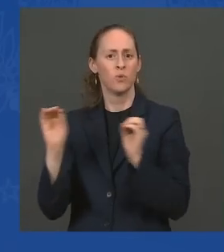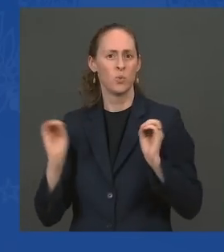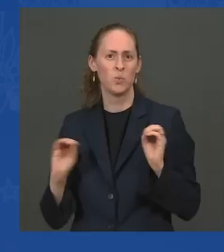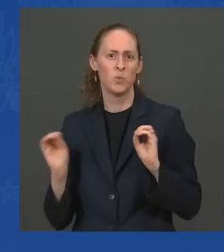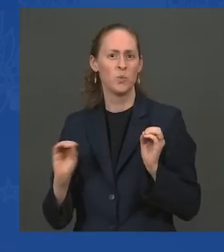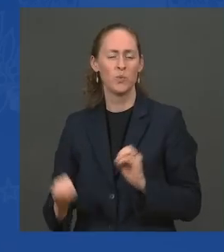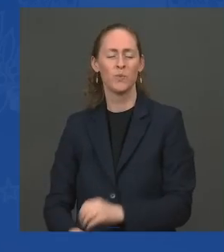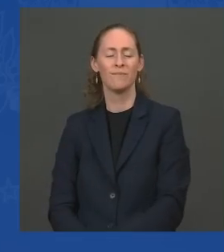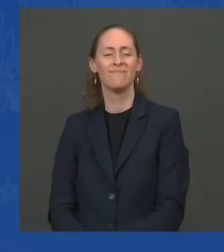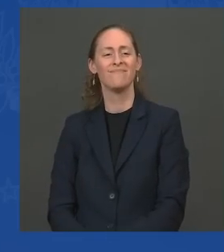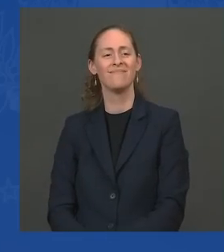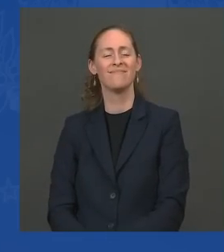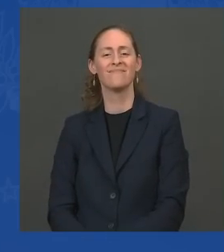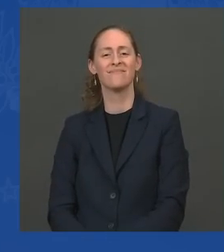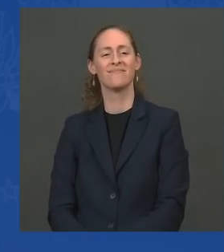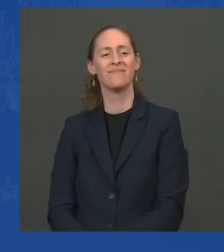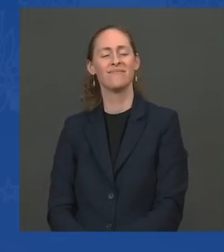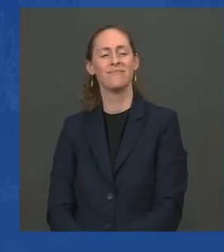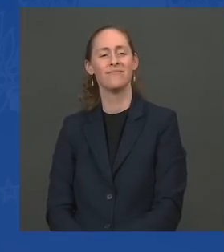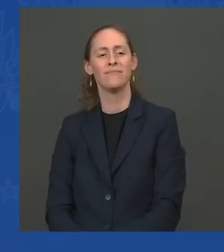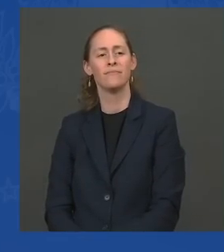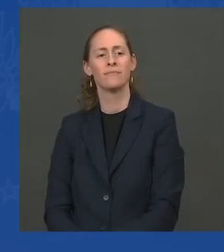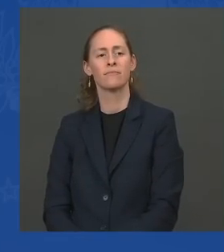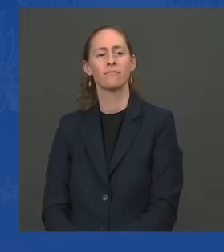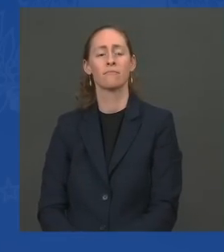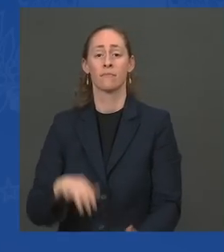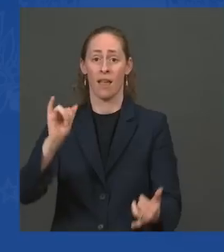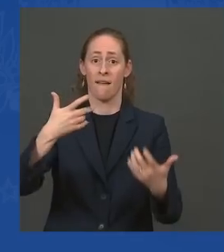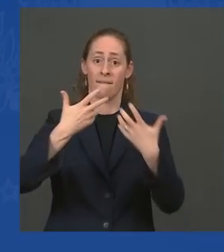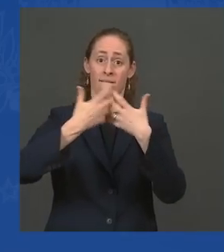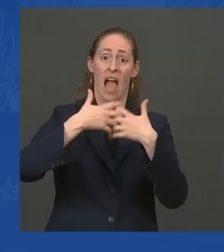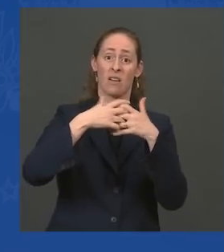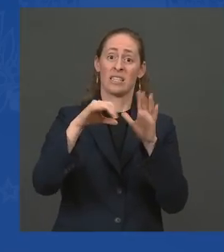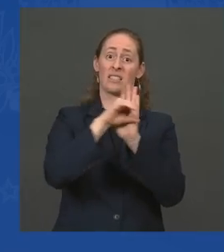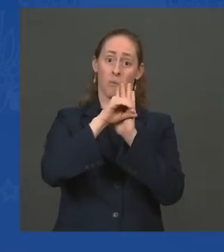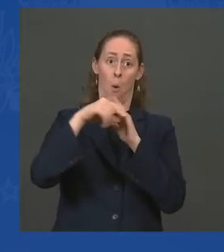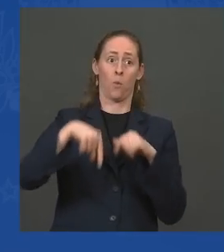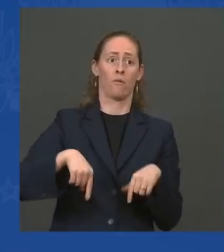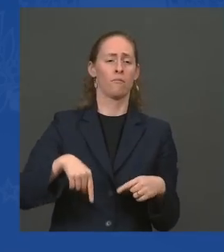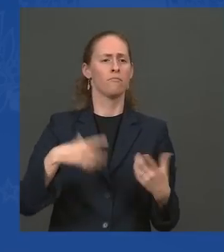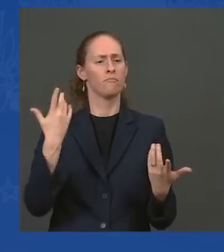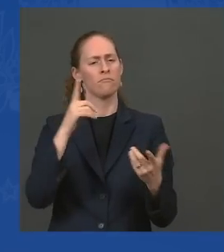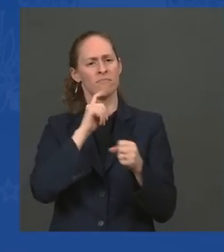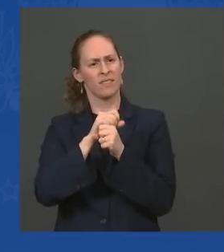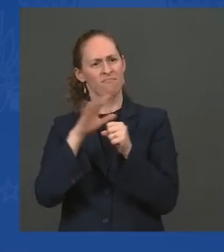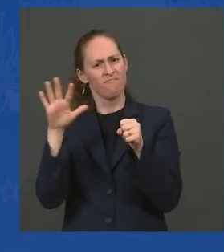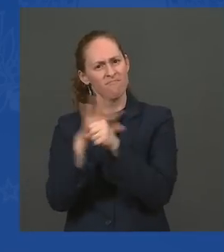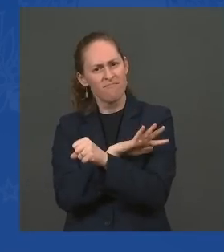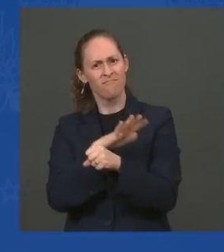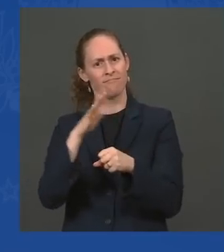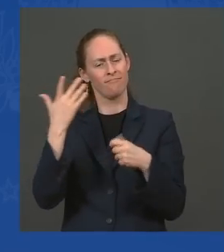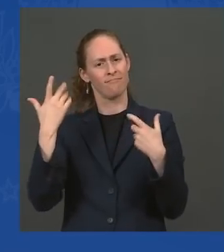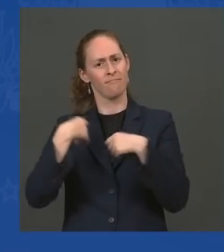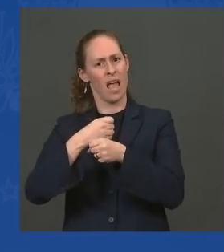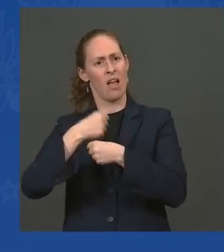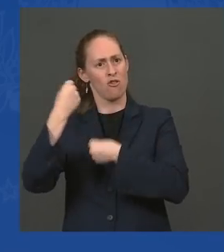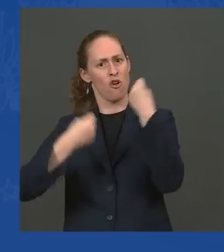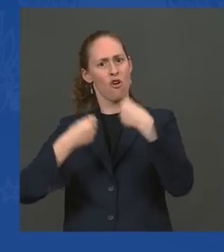Above all, Factory Zero is an American electric vehicle factory built on General Motors legacy of innovation.